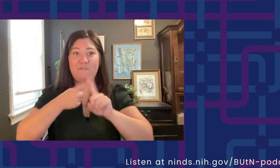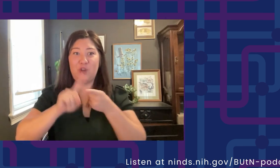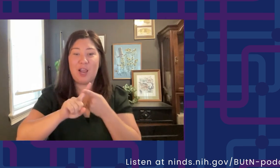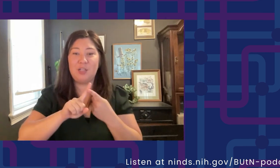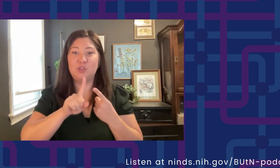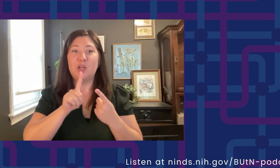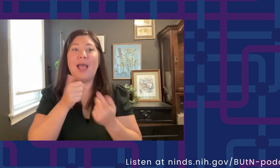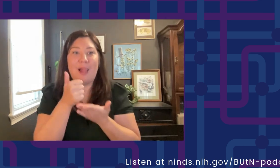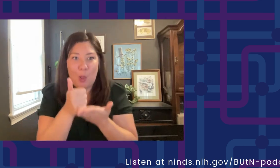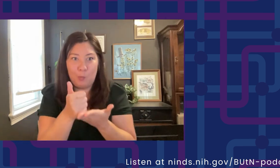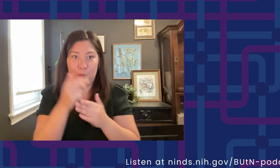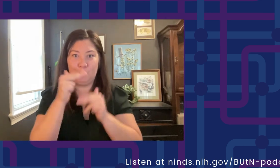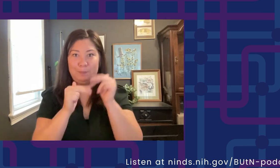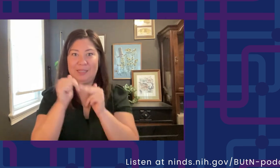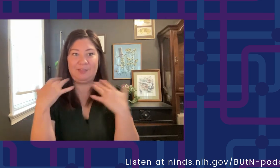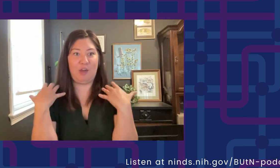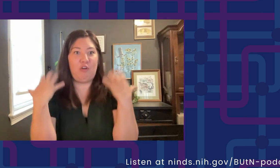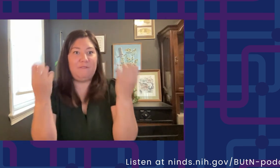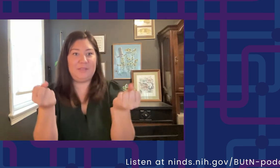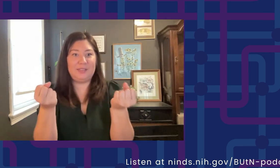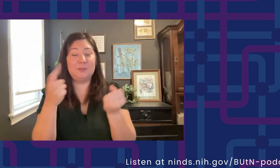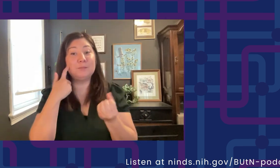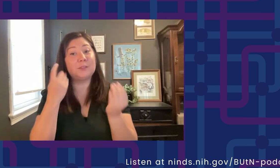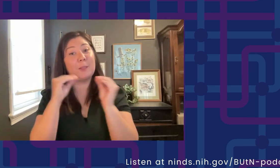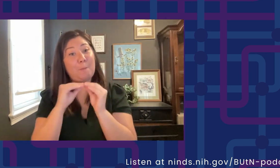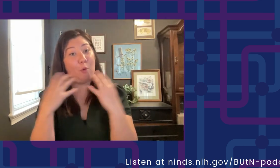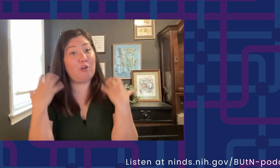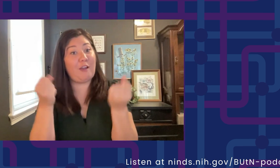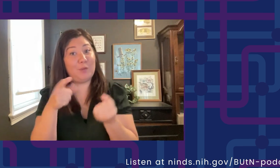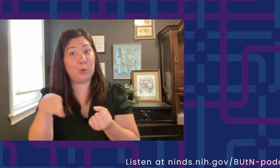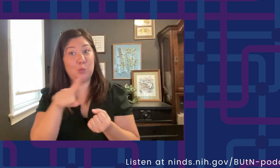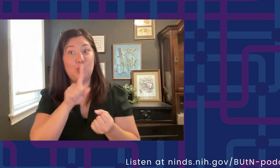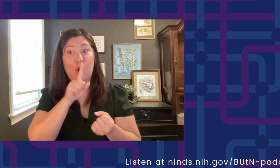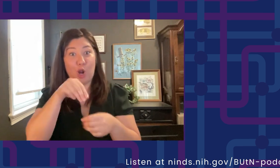in your lab, your mentors, your friends to build that confidence.